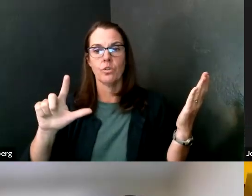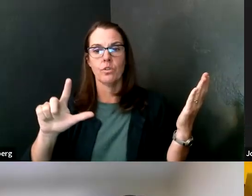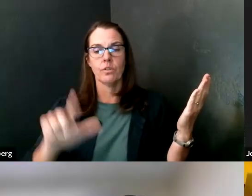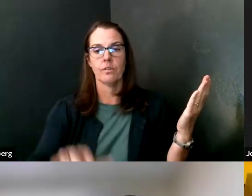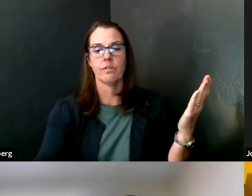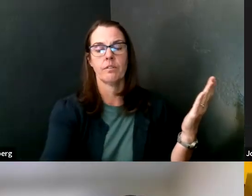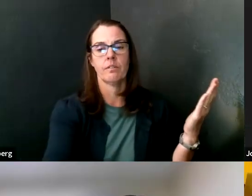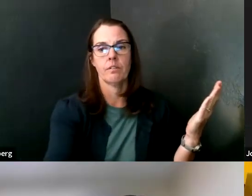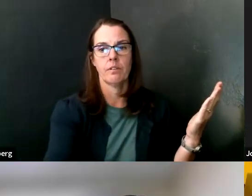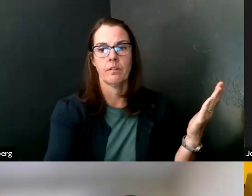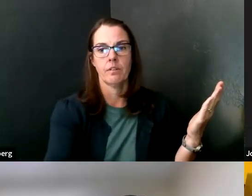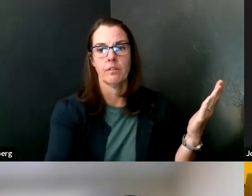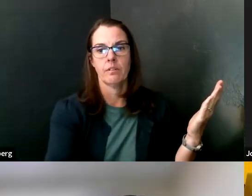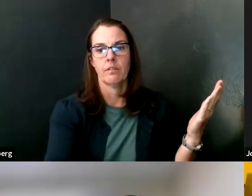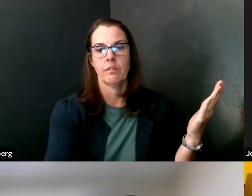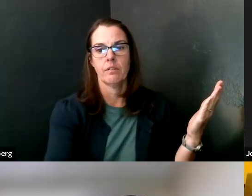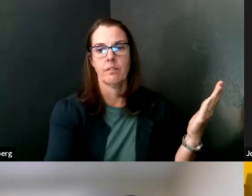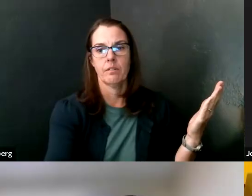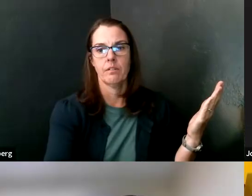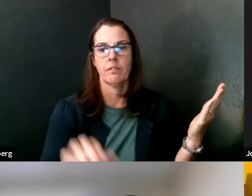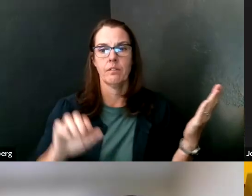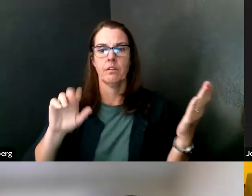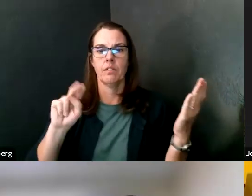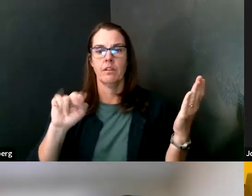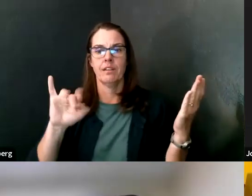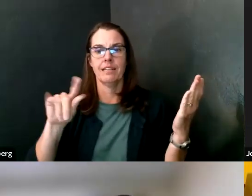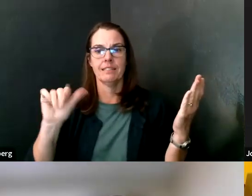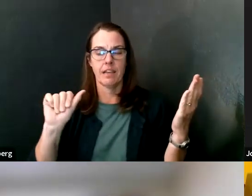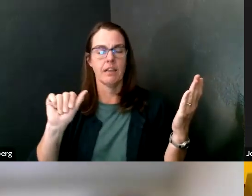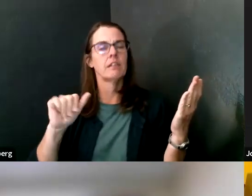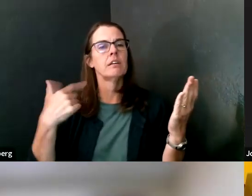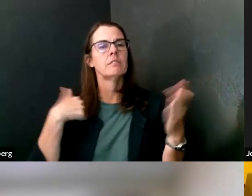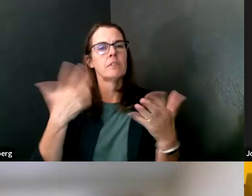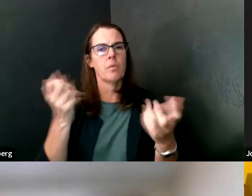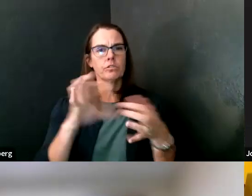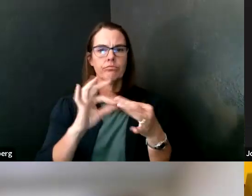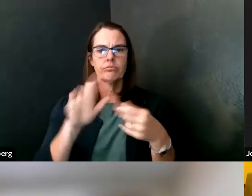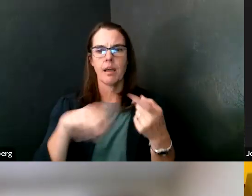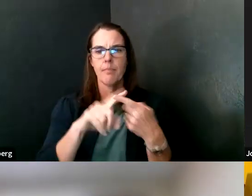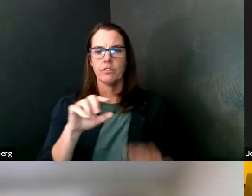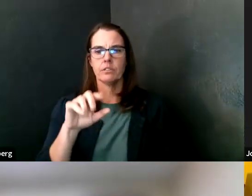uh who is coming to speak on Zetia Crestor and the Medicaid program.